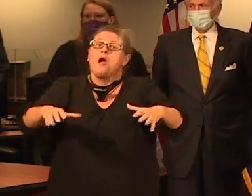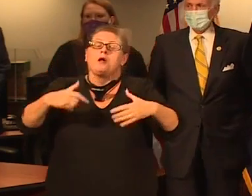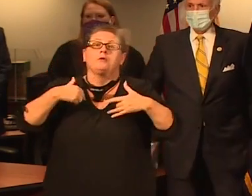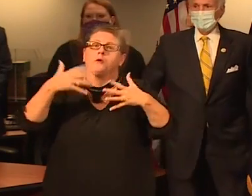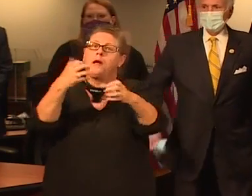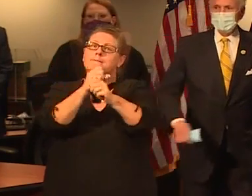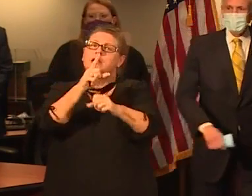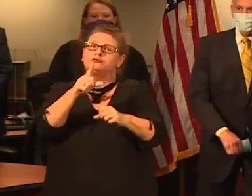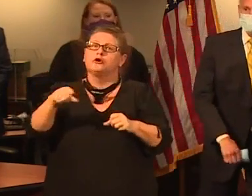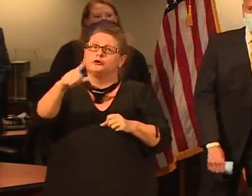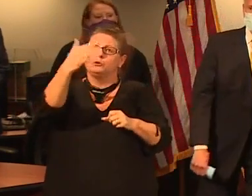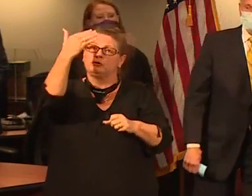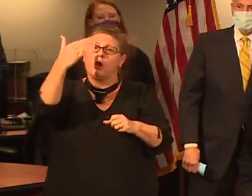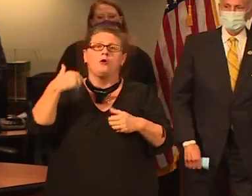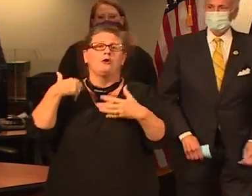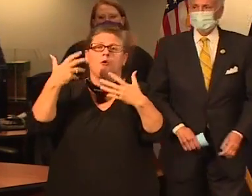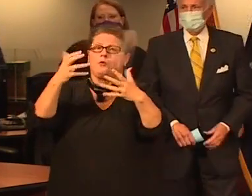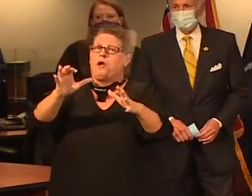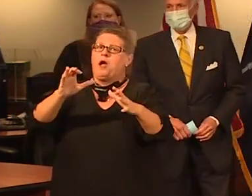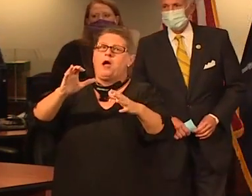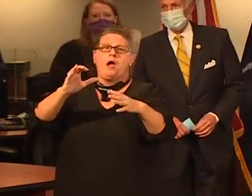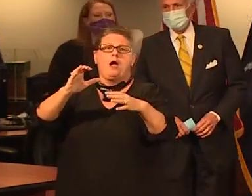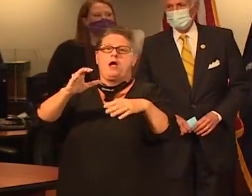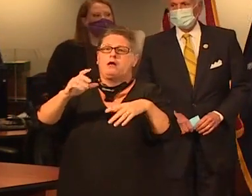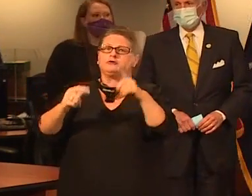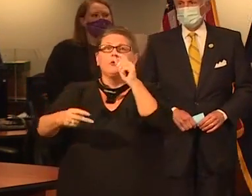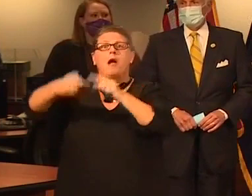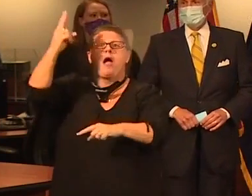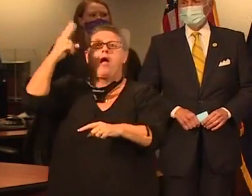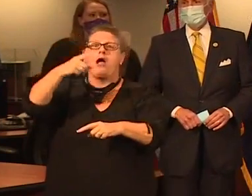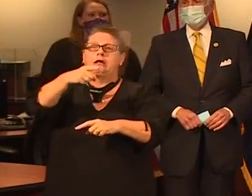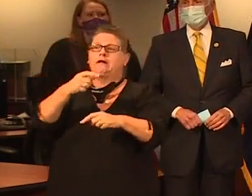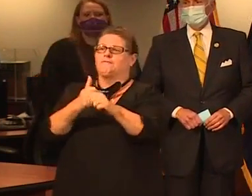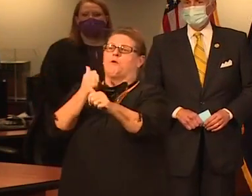NOURICE WE DON'T WANT PRICE OR COST TO BE A BARRIER FOR VACCINES.